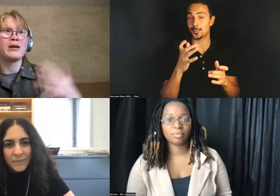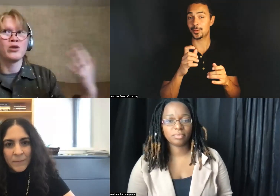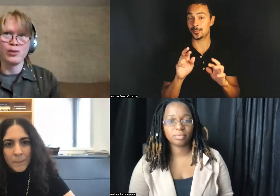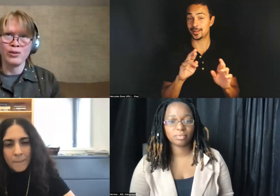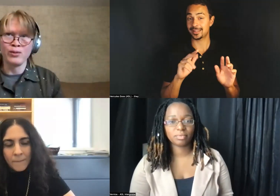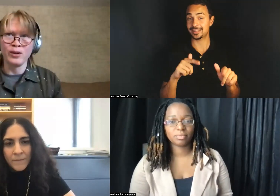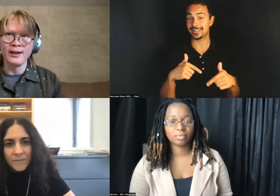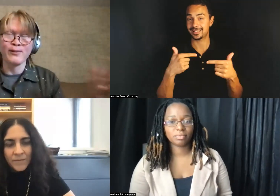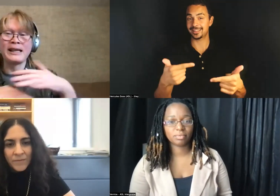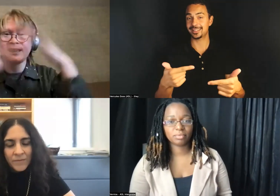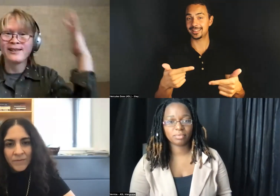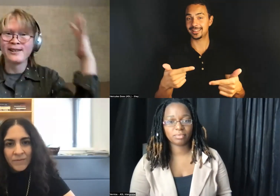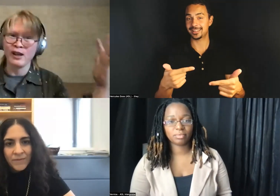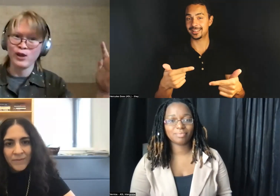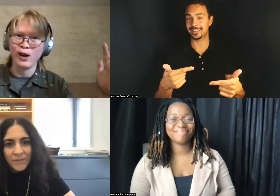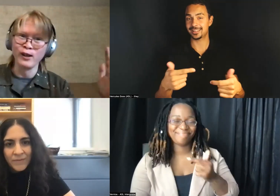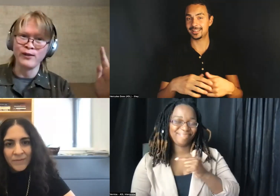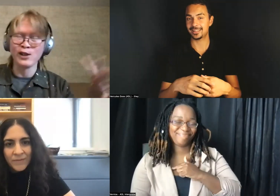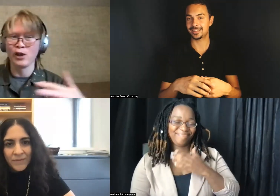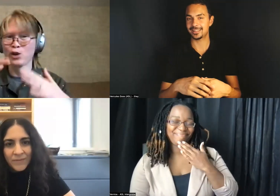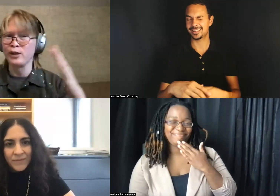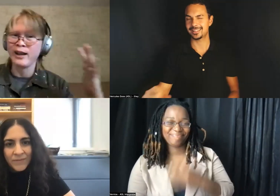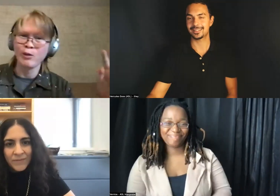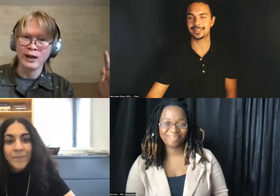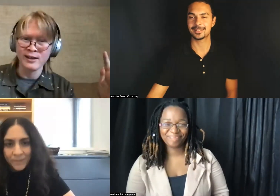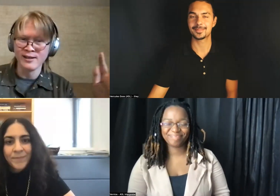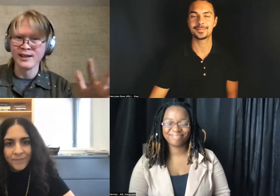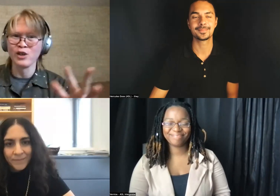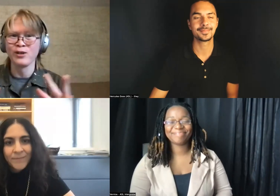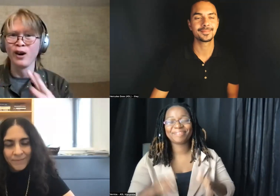two – I feel like I'm a good person to answer this question